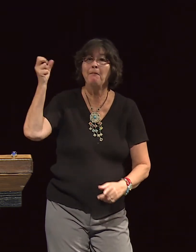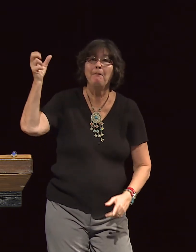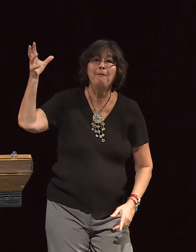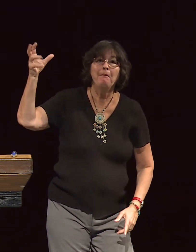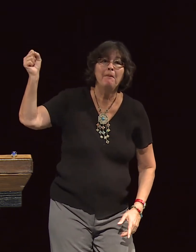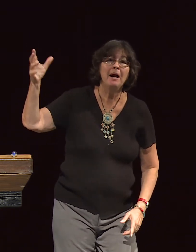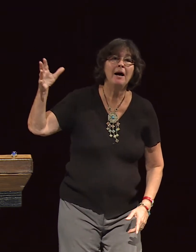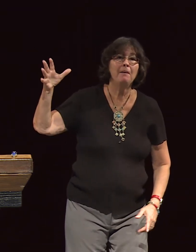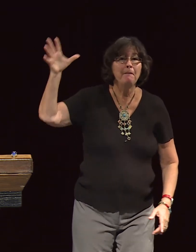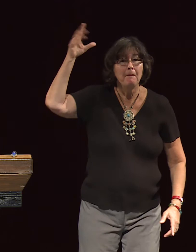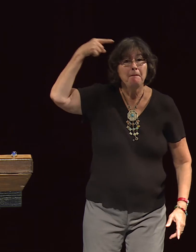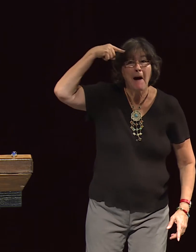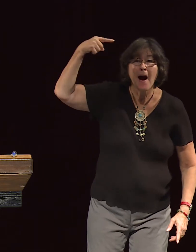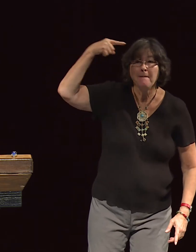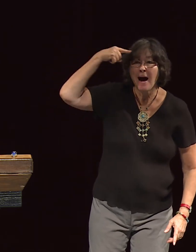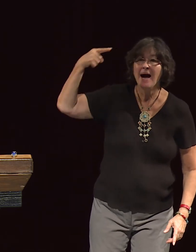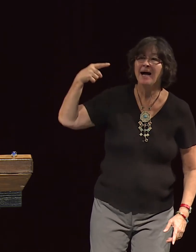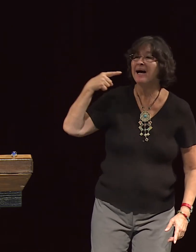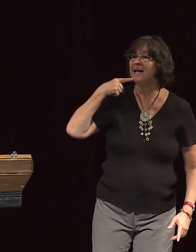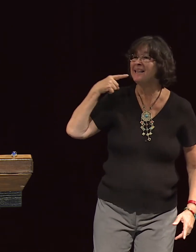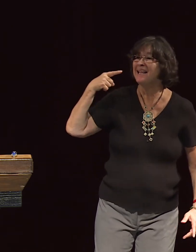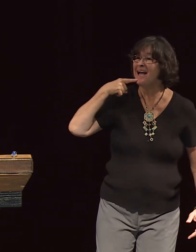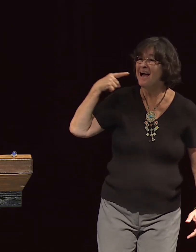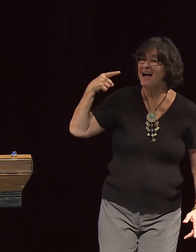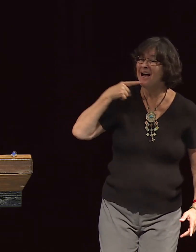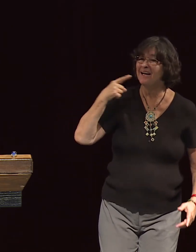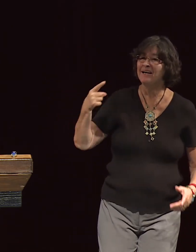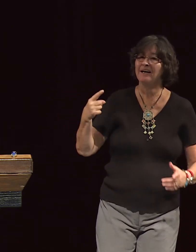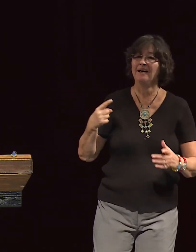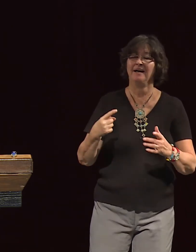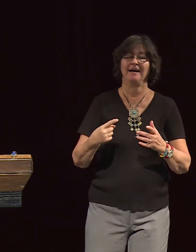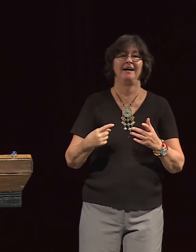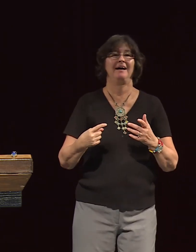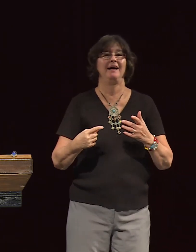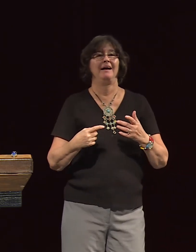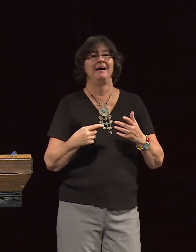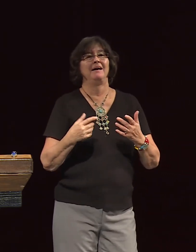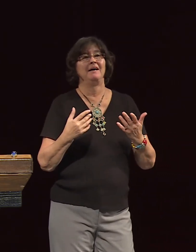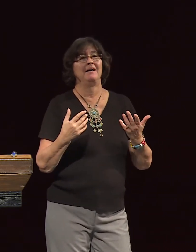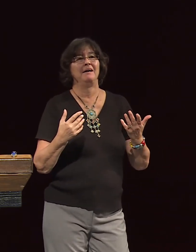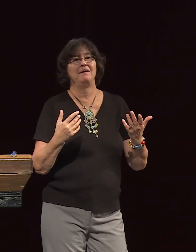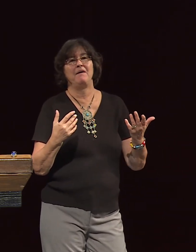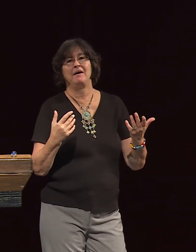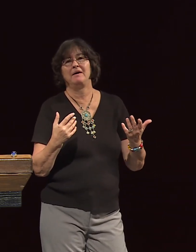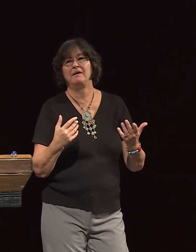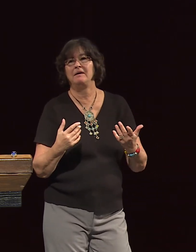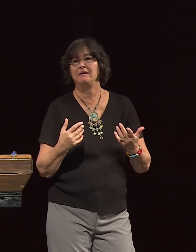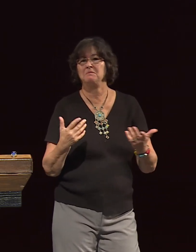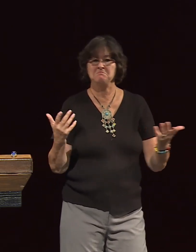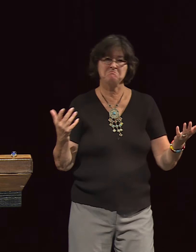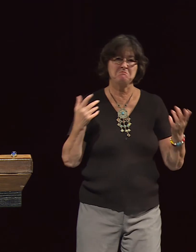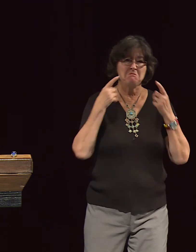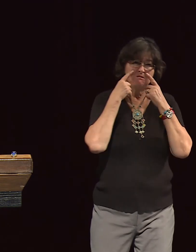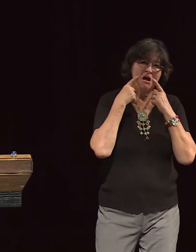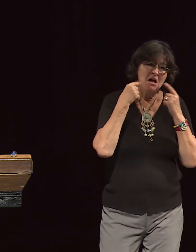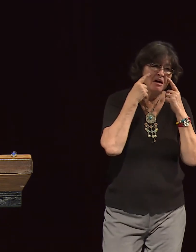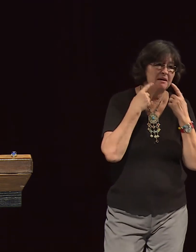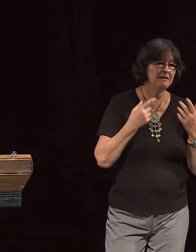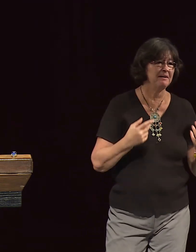It's almost like babbling, and they're signing but maybe with not the right hand shape.